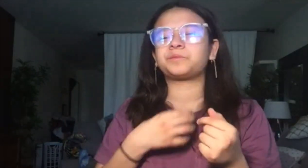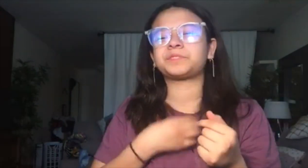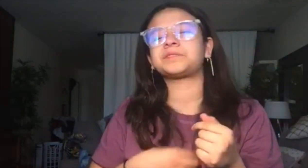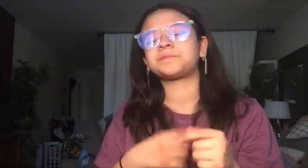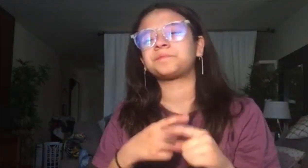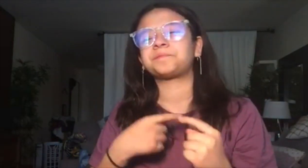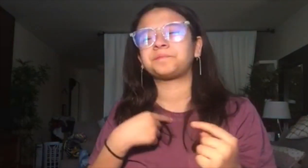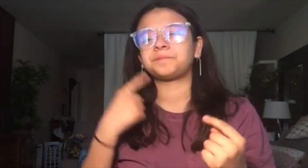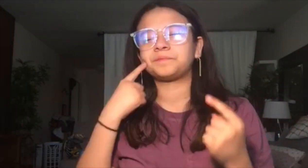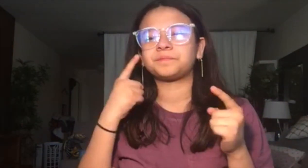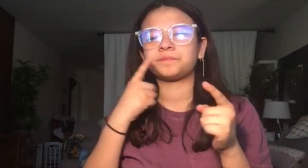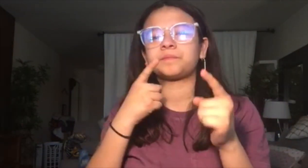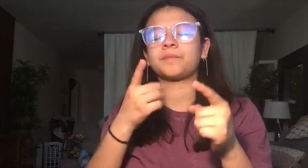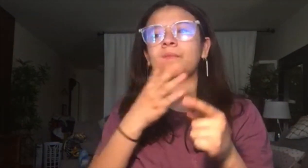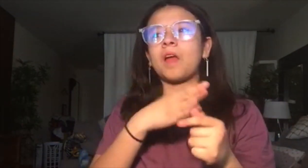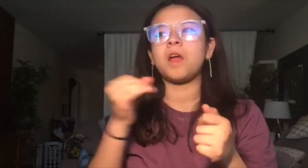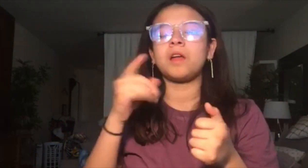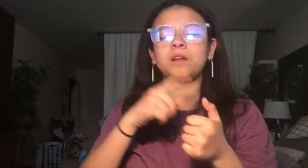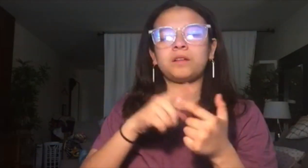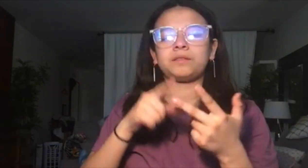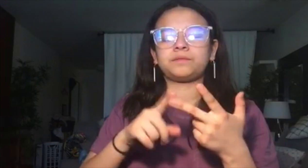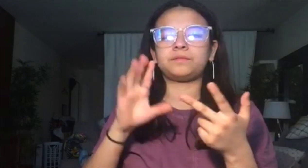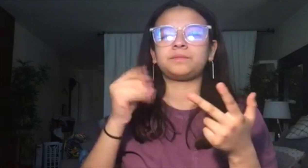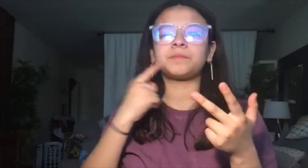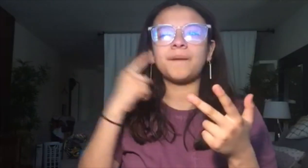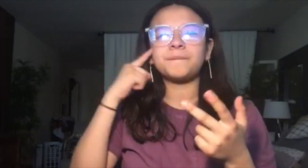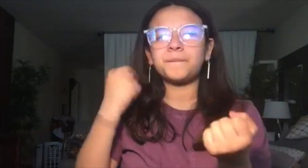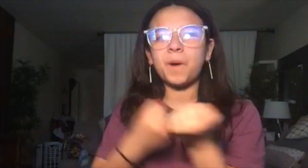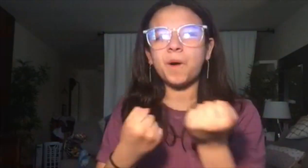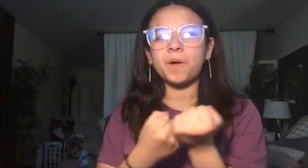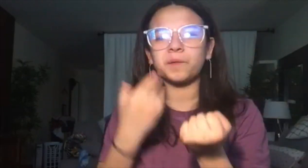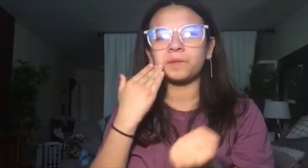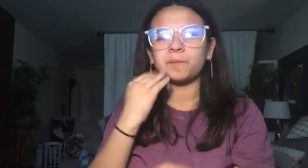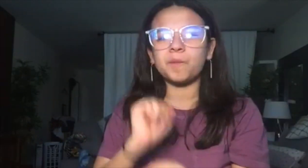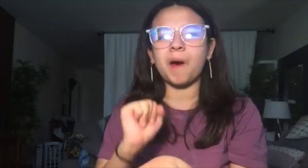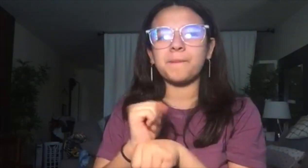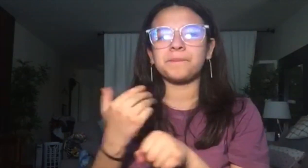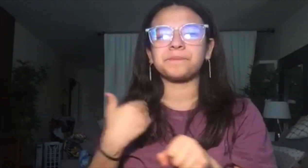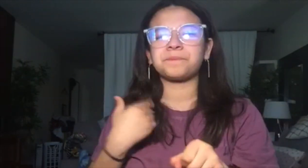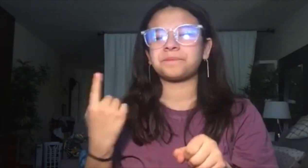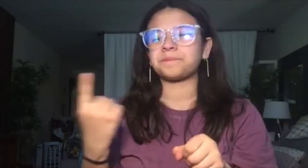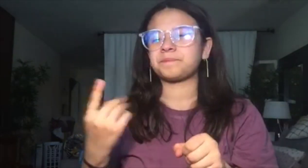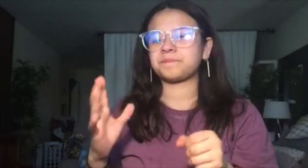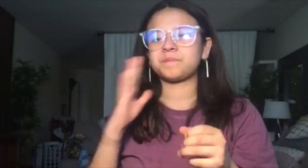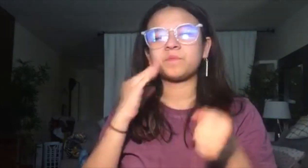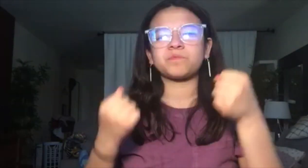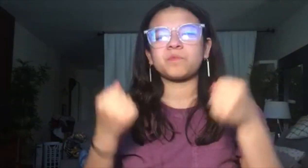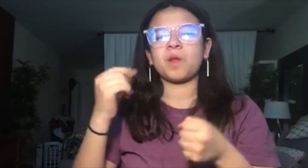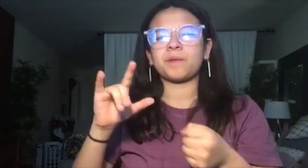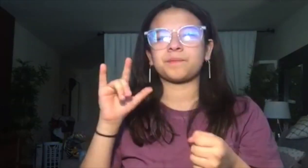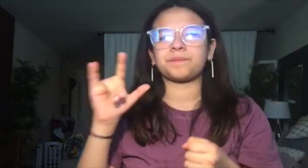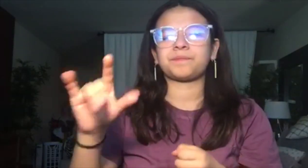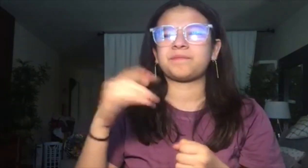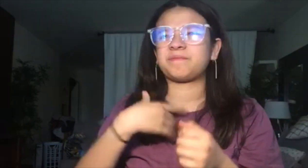So I just have to think a little bit more about that. And then also providing depth support.